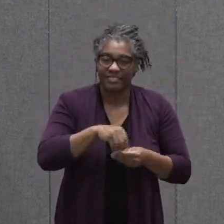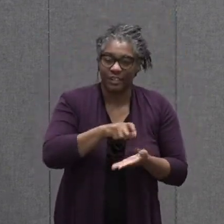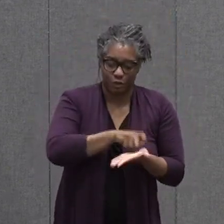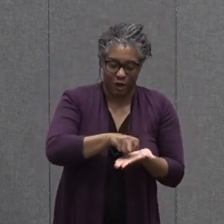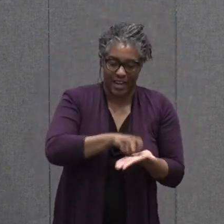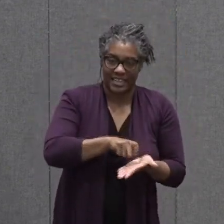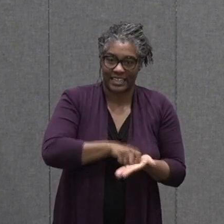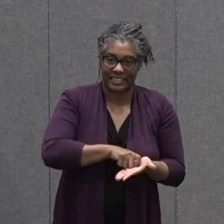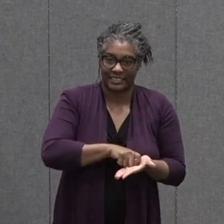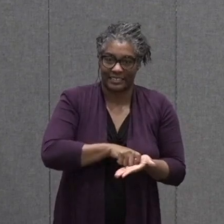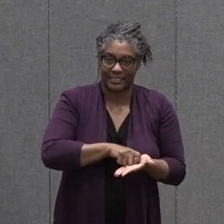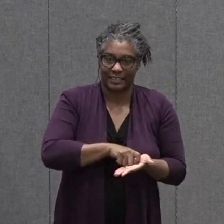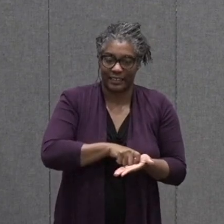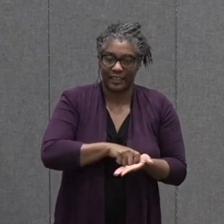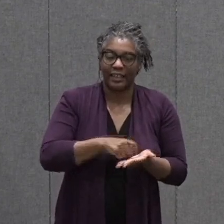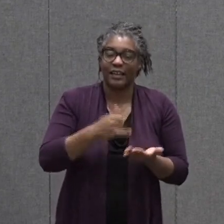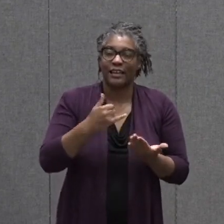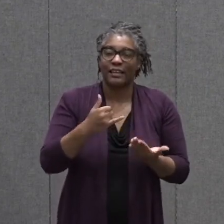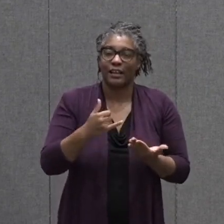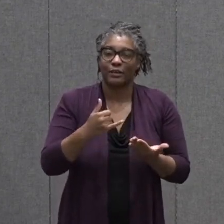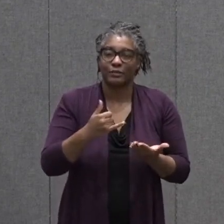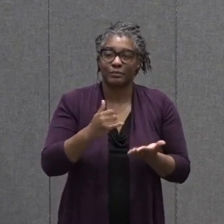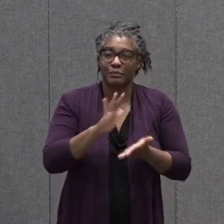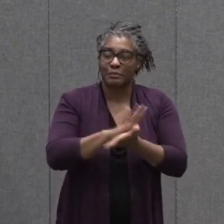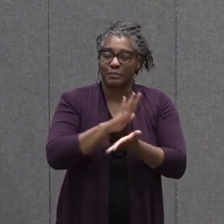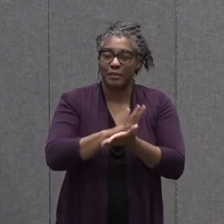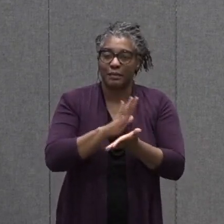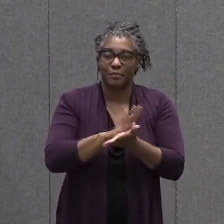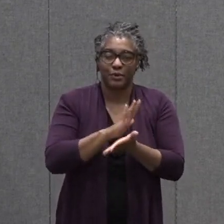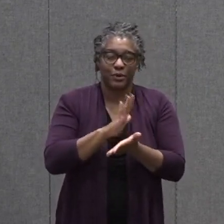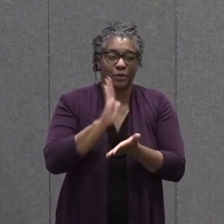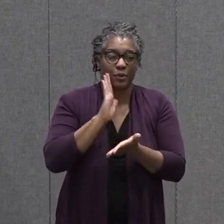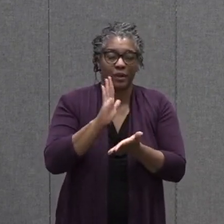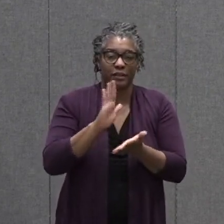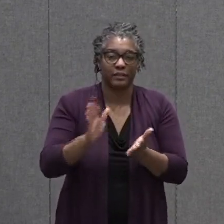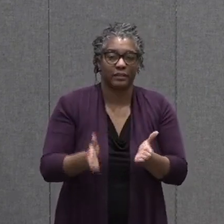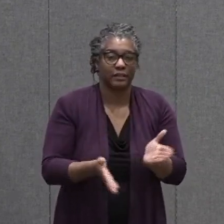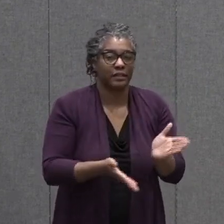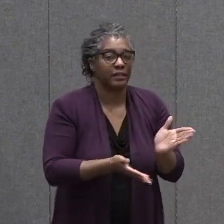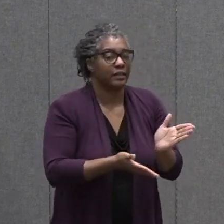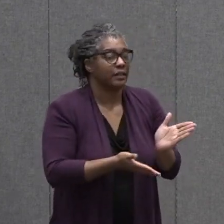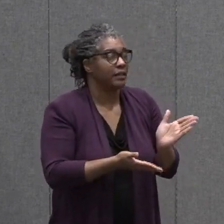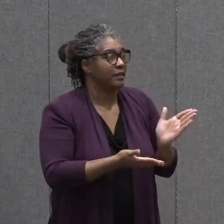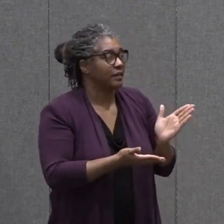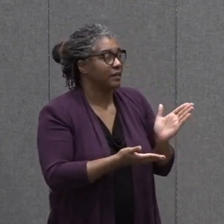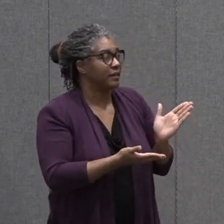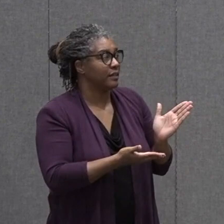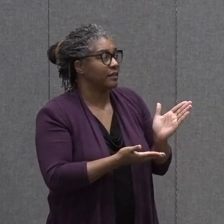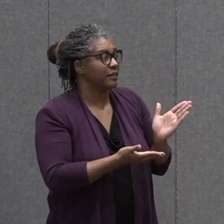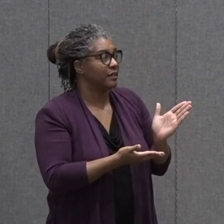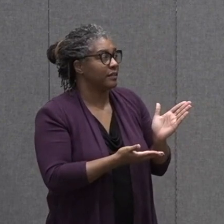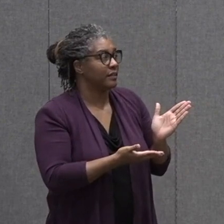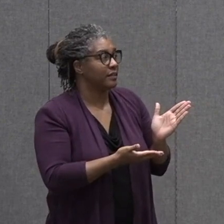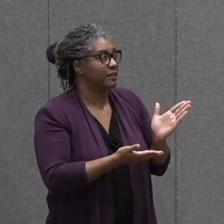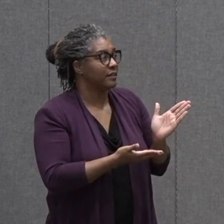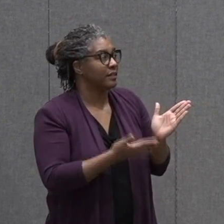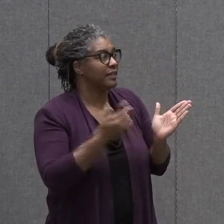and I'm gonna think about some thing that I want to write about, about something that goes together.